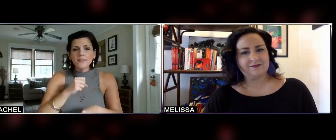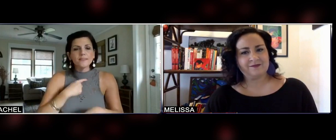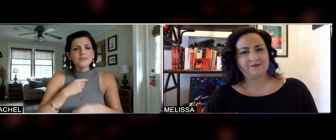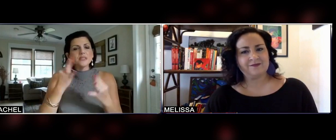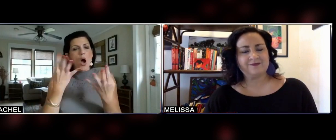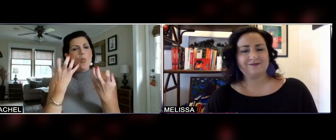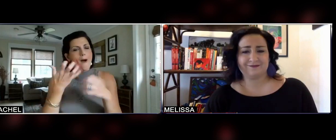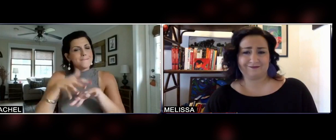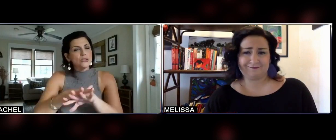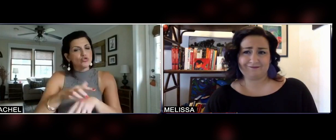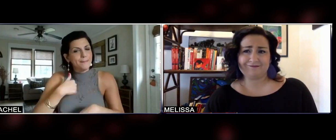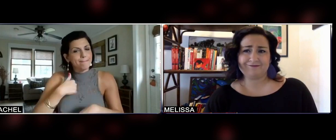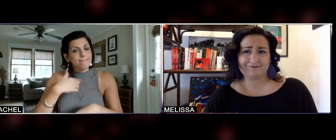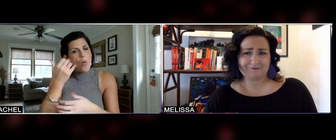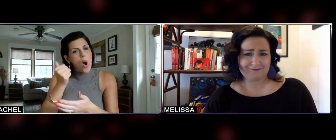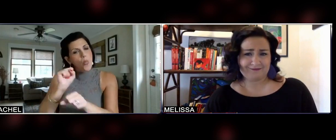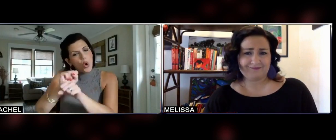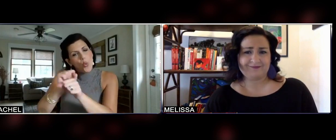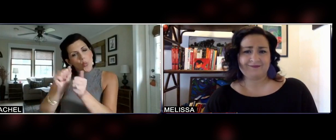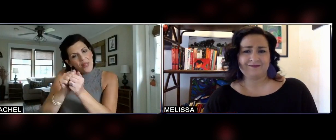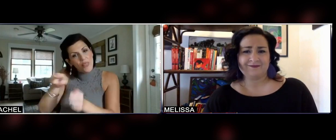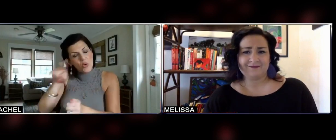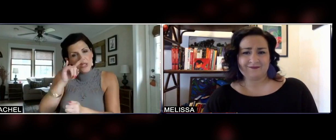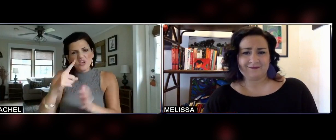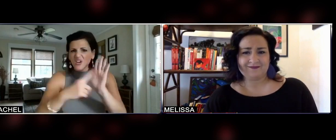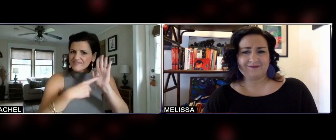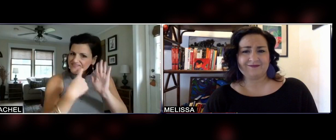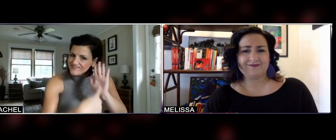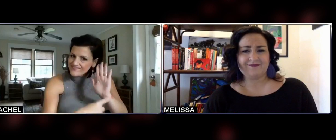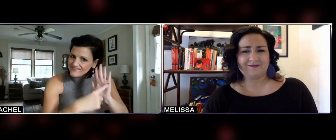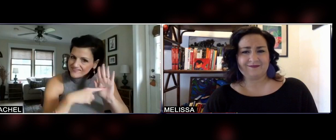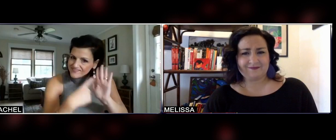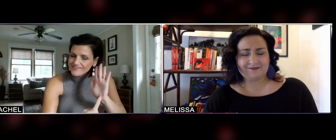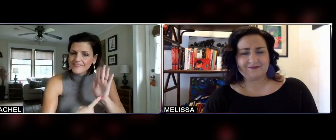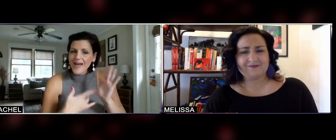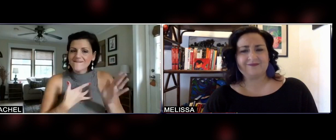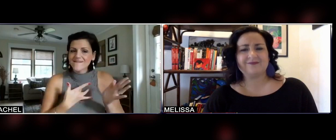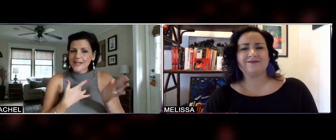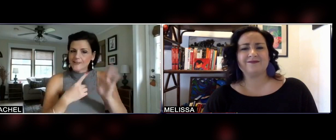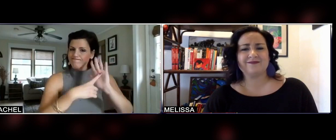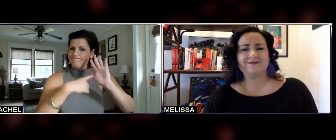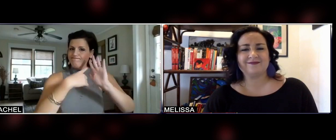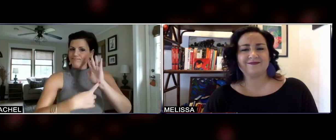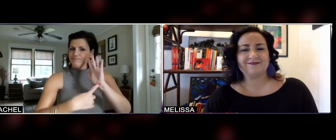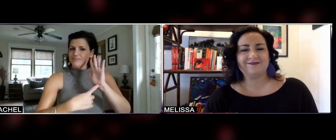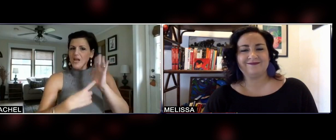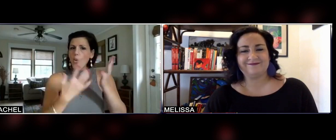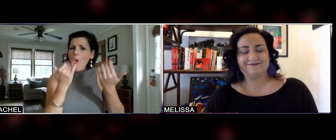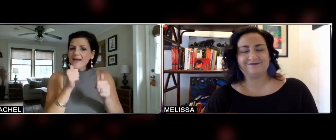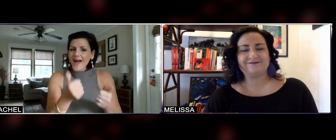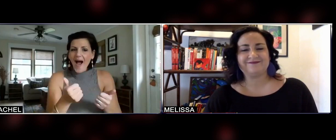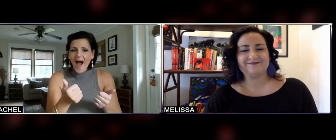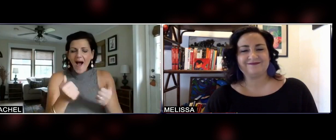I wanted to work in mainstream setting, which I got criticized for again. Why couldn't I have been supported at all?